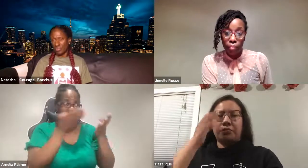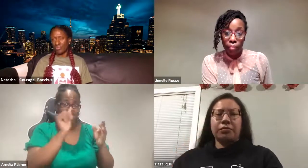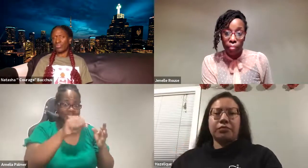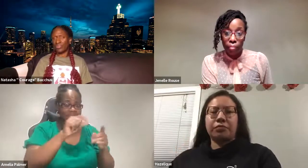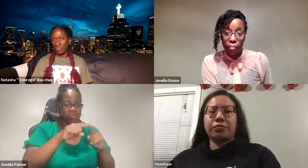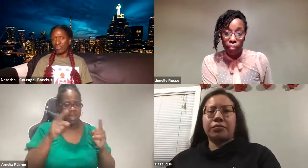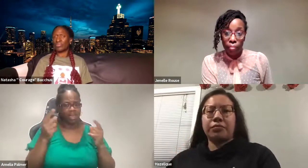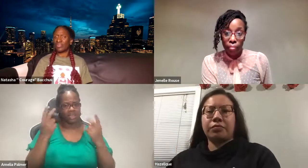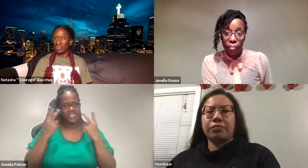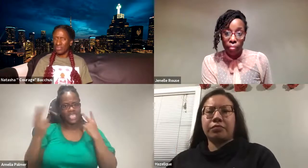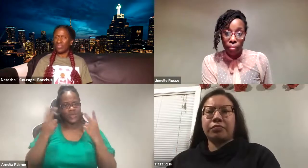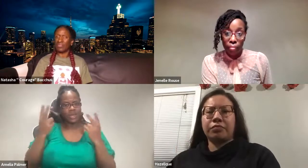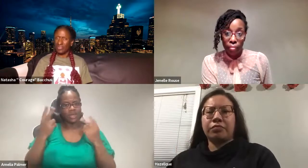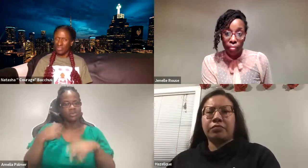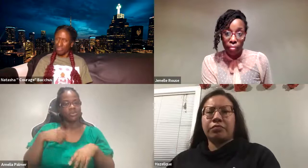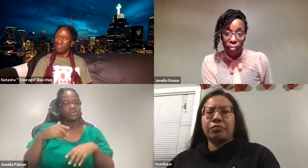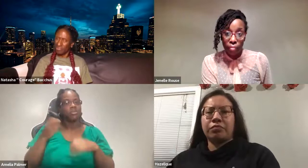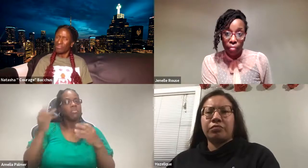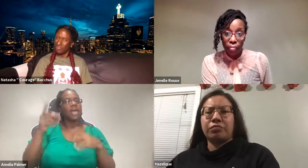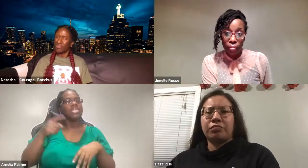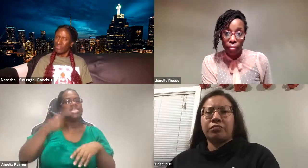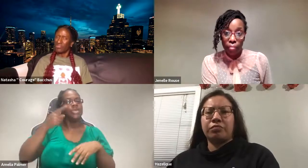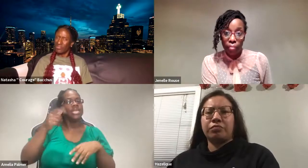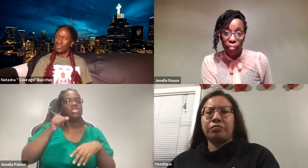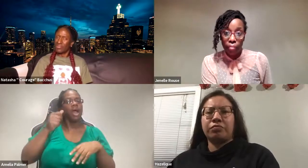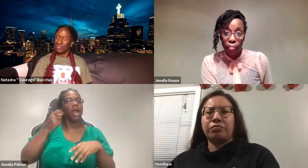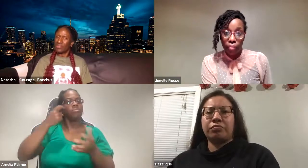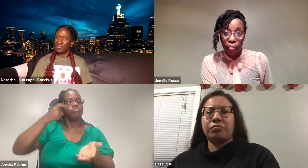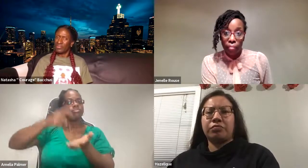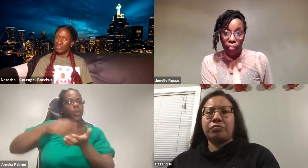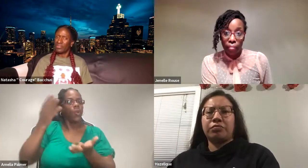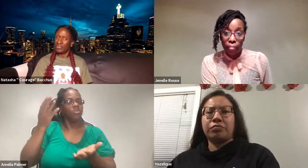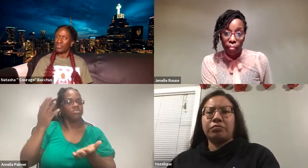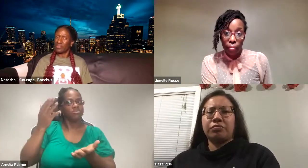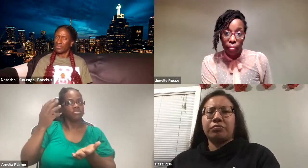to other people, spoken language users can like hear people but visual language users need to